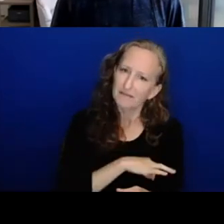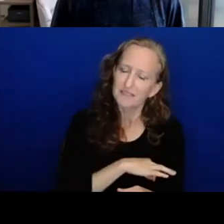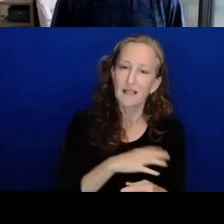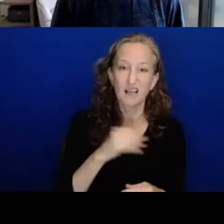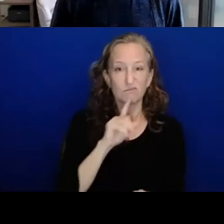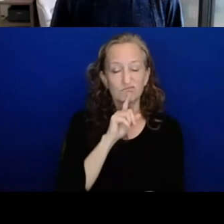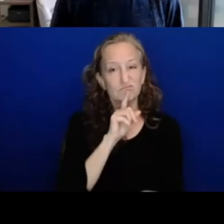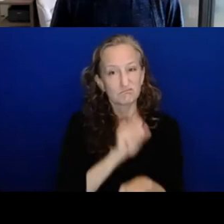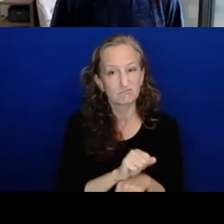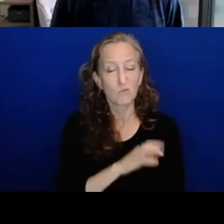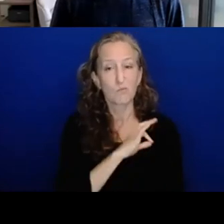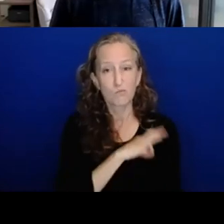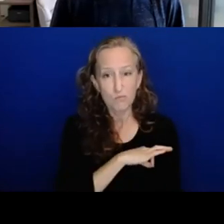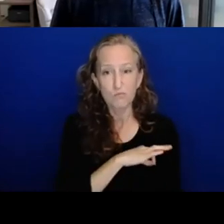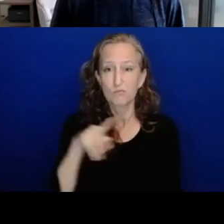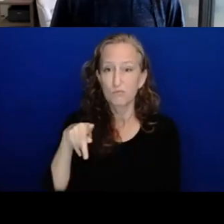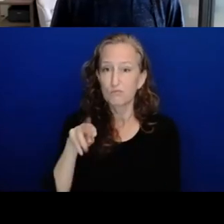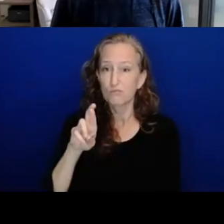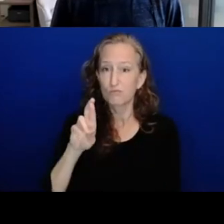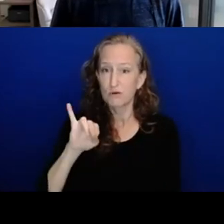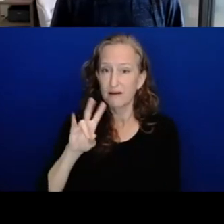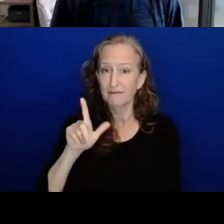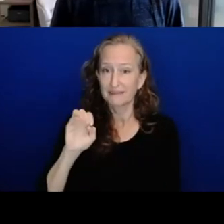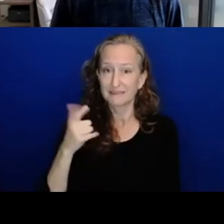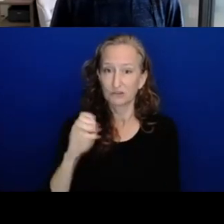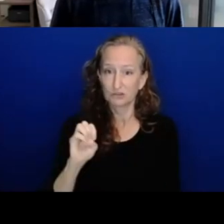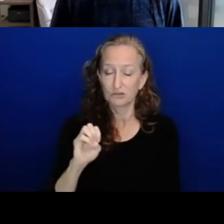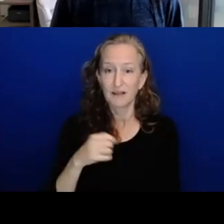be in that position. I think about members of my family, for example, who are in food